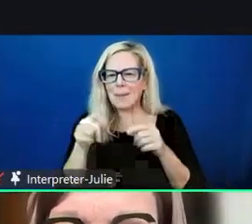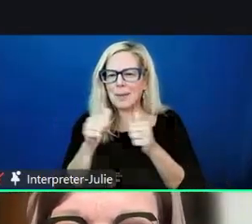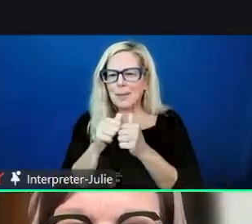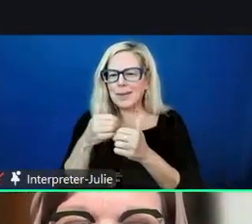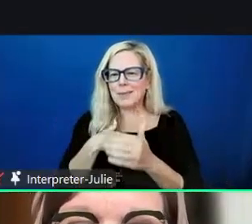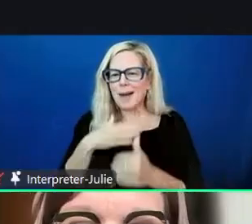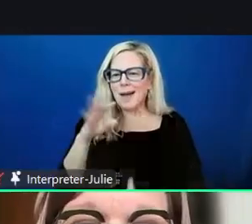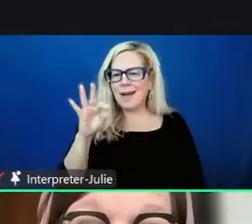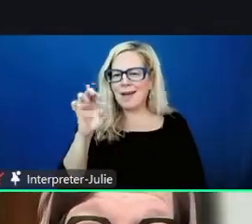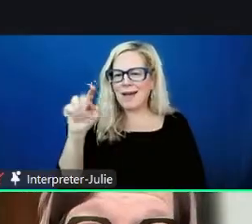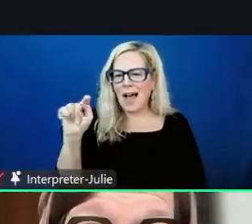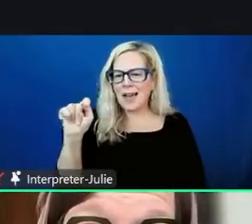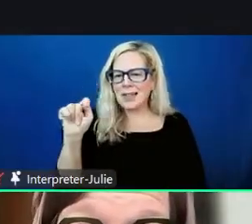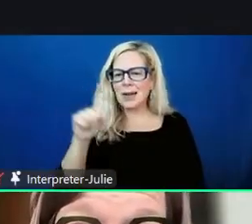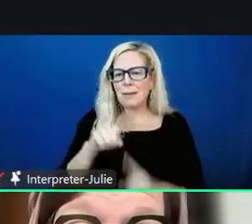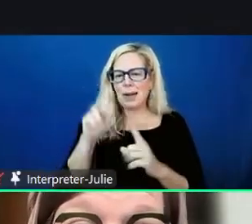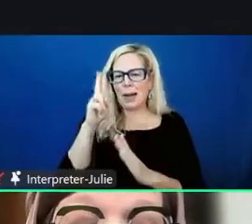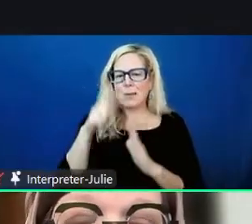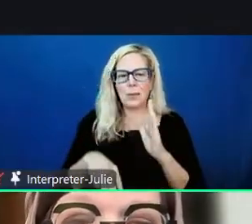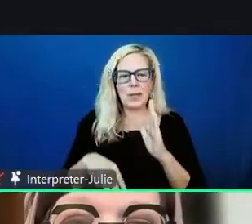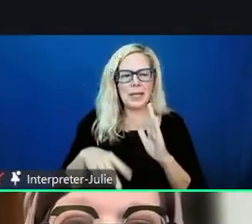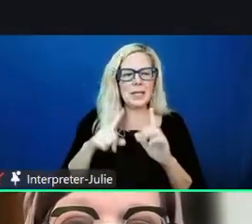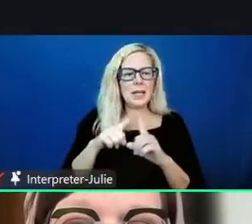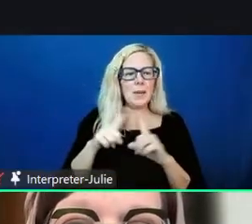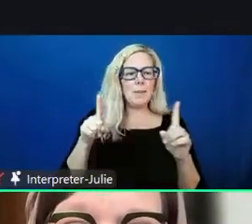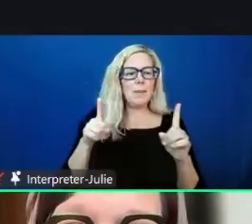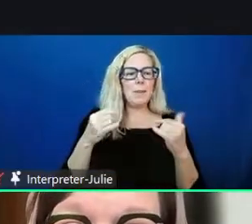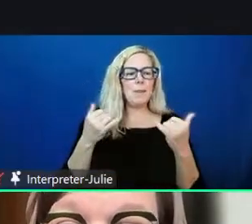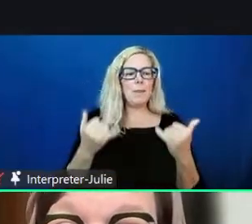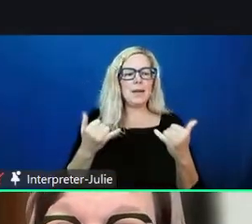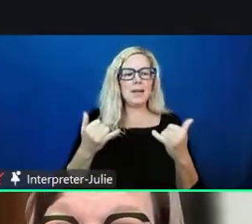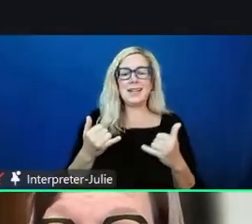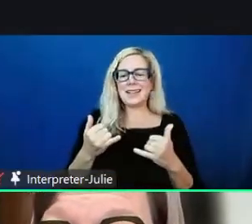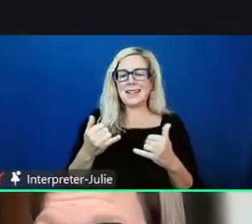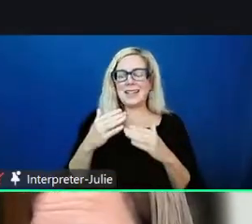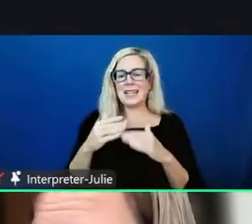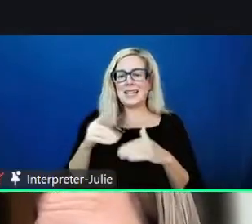but it's been 20 plus years since the Surgeon General's 'Closing the Gap' report